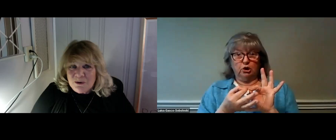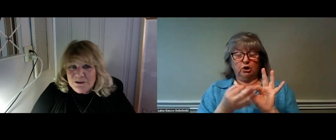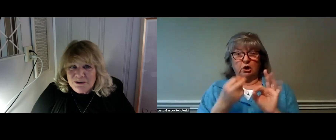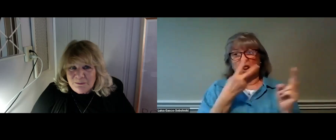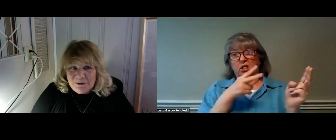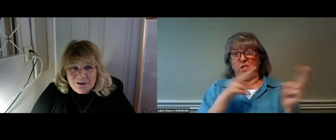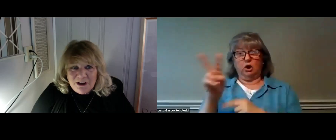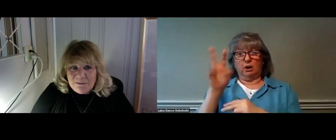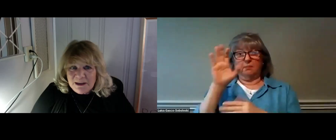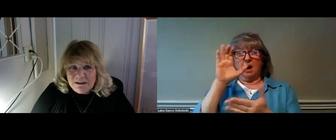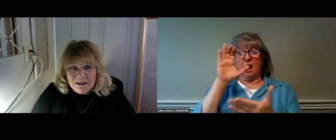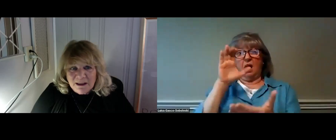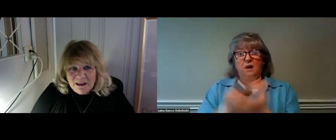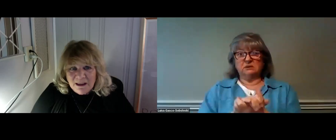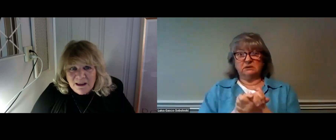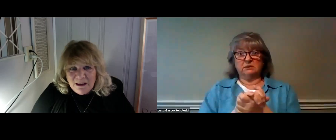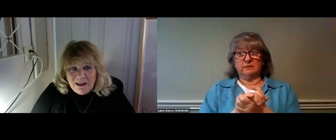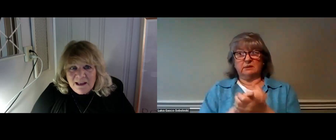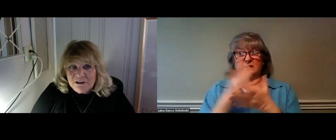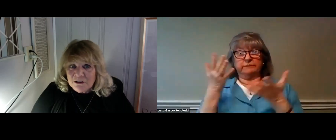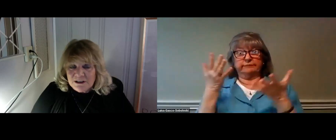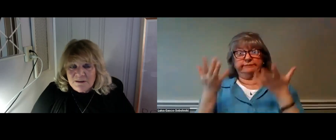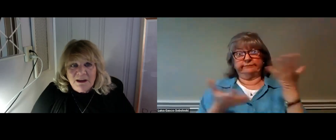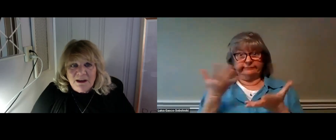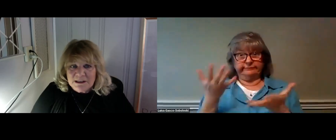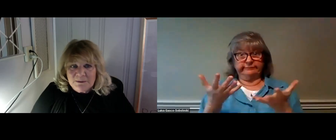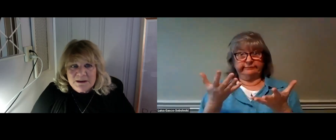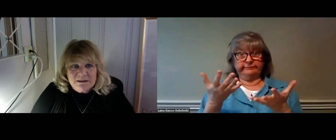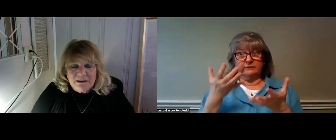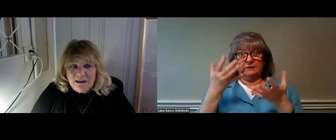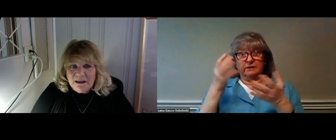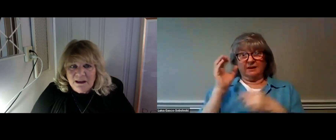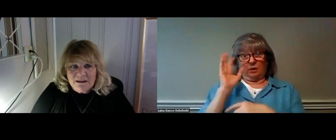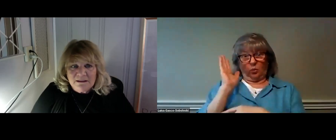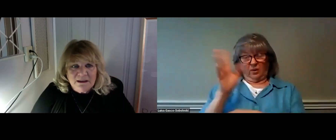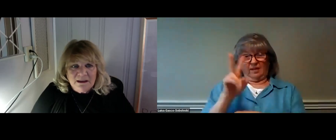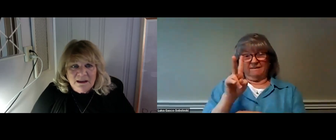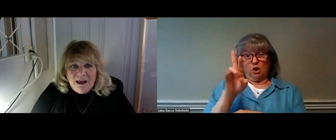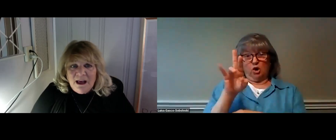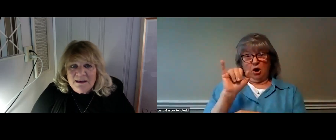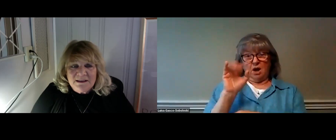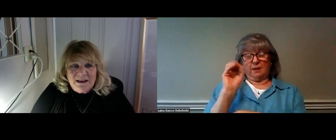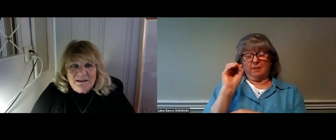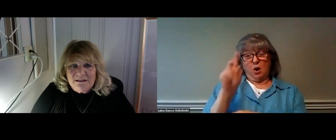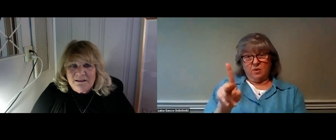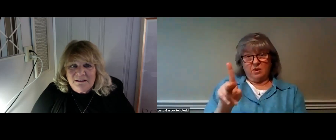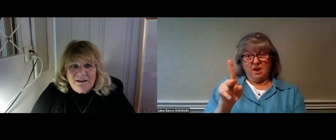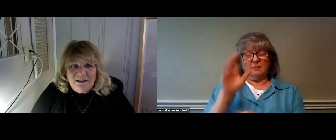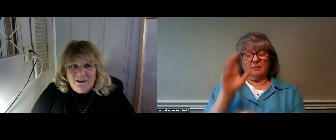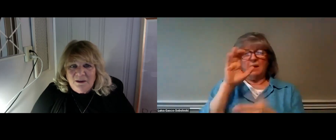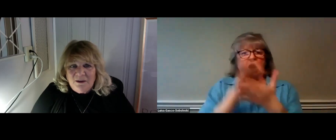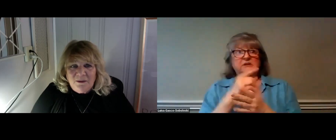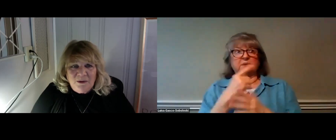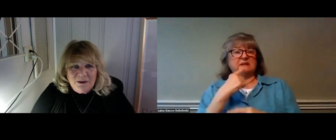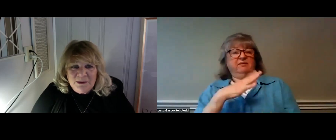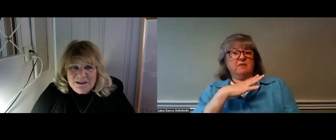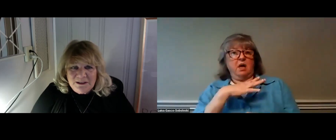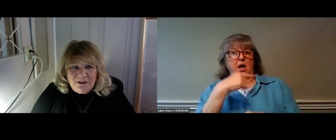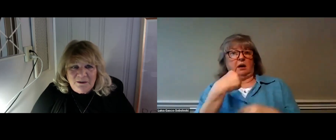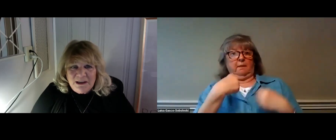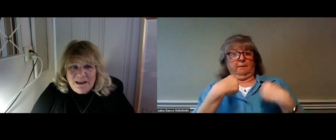interpreter coming," and looked at my husband. I said, "What do we do, VRI?"